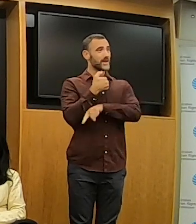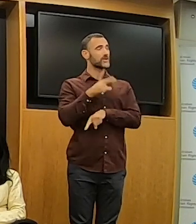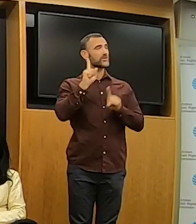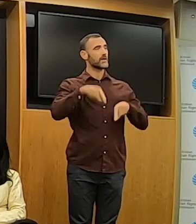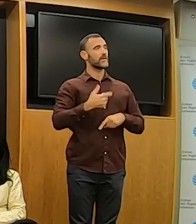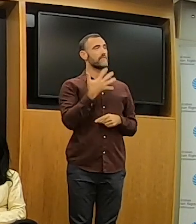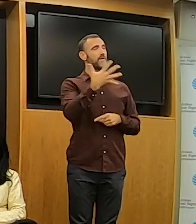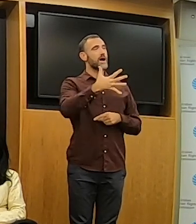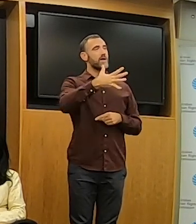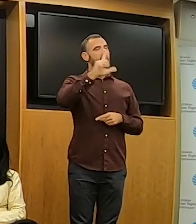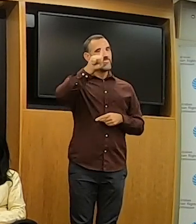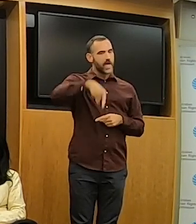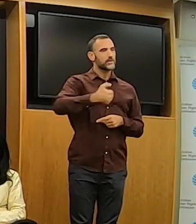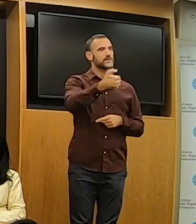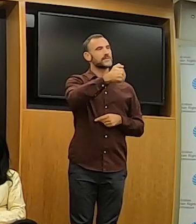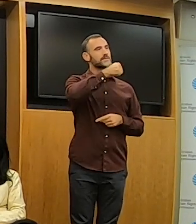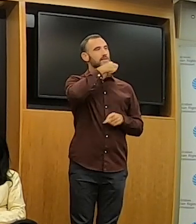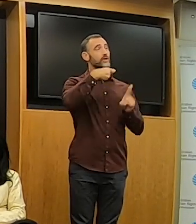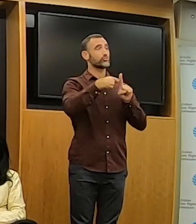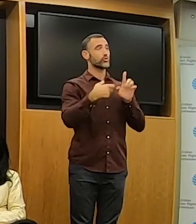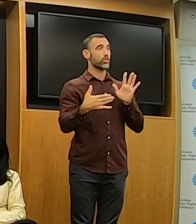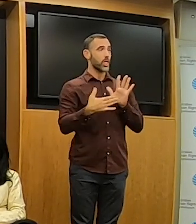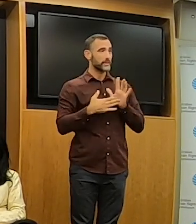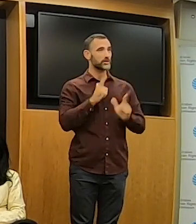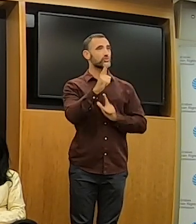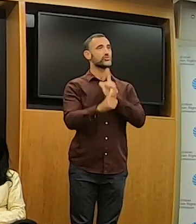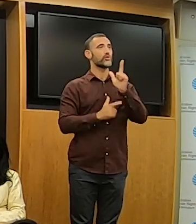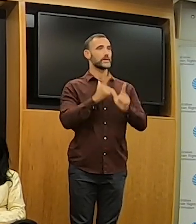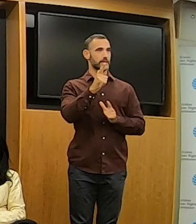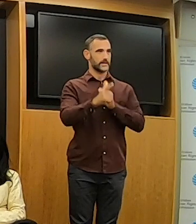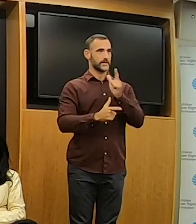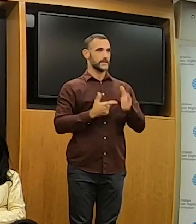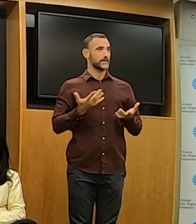journey from Syria to Germany in a steel wheel chair.